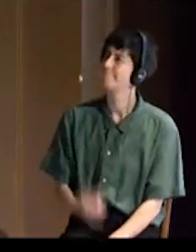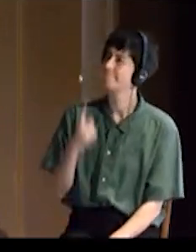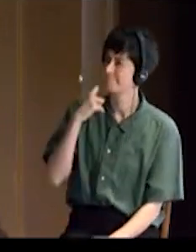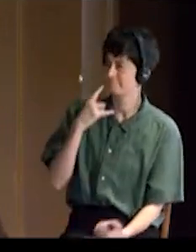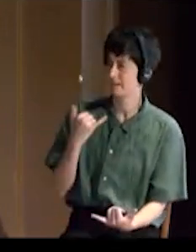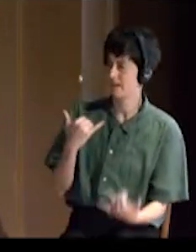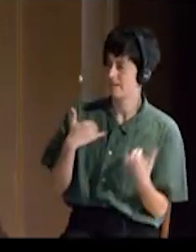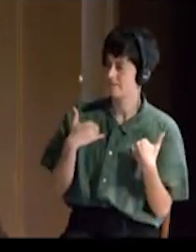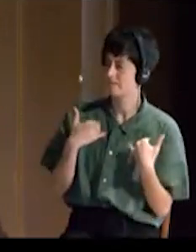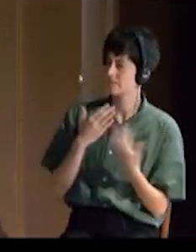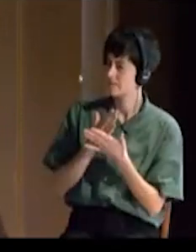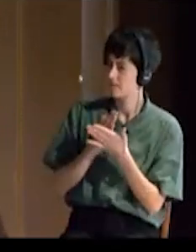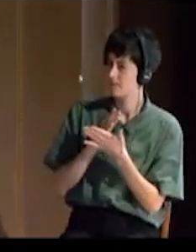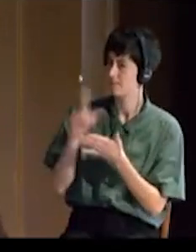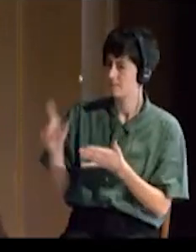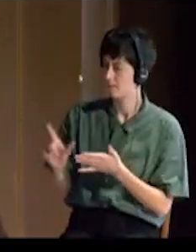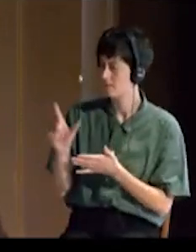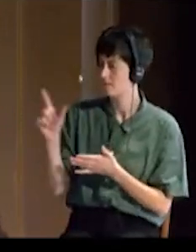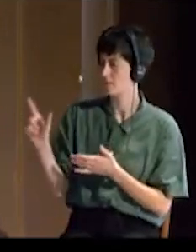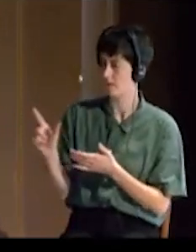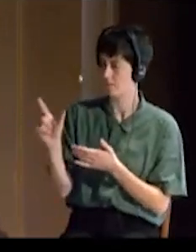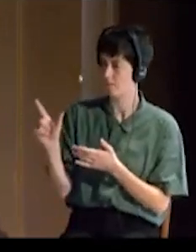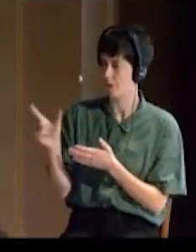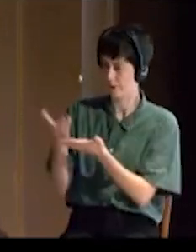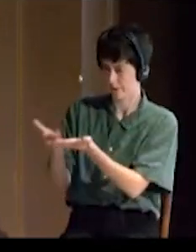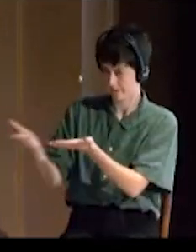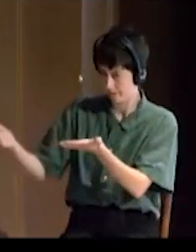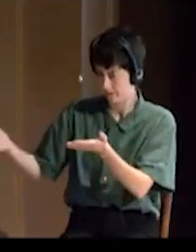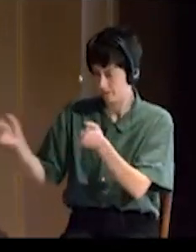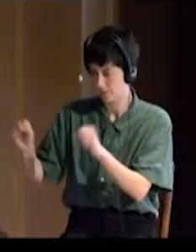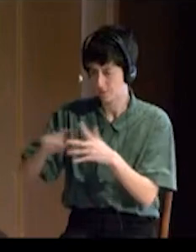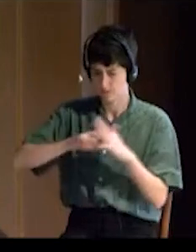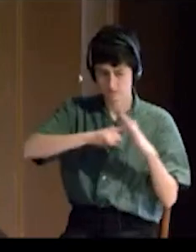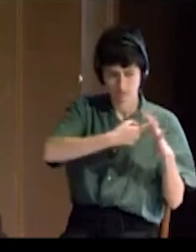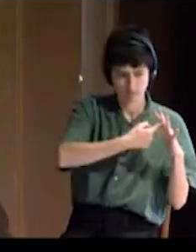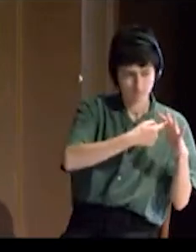from sample to genome sequencing in one day.